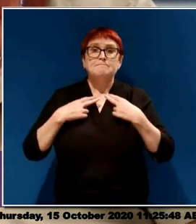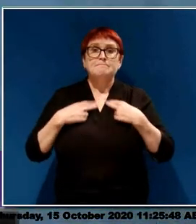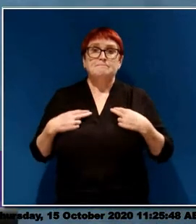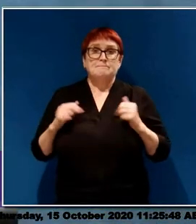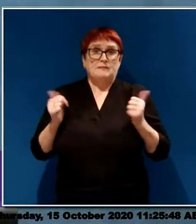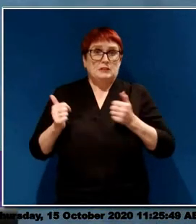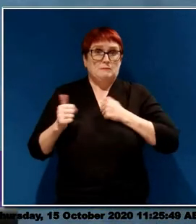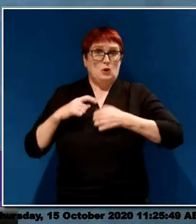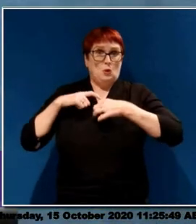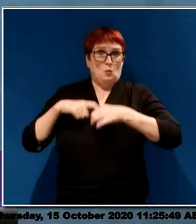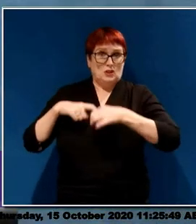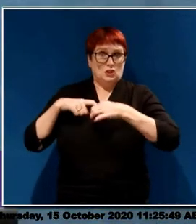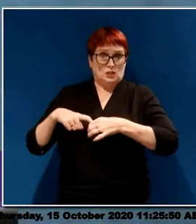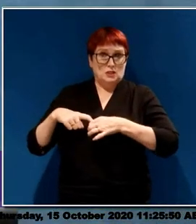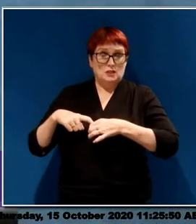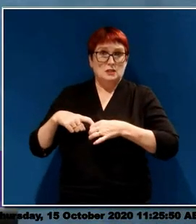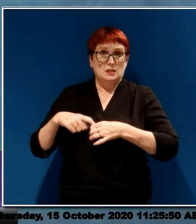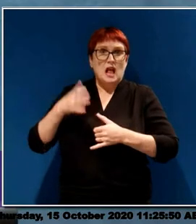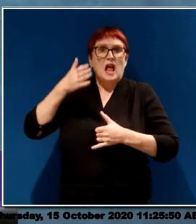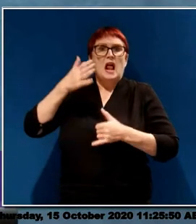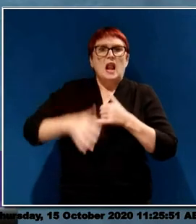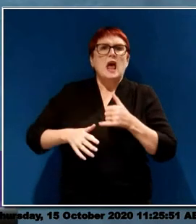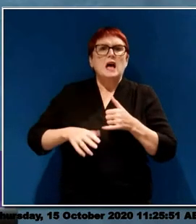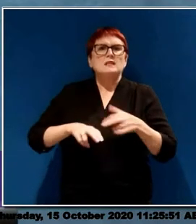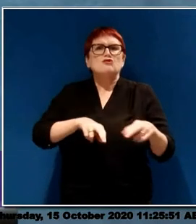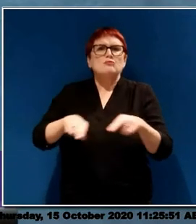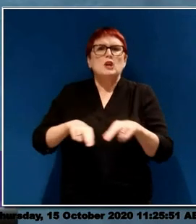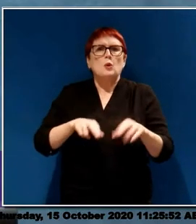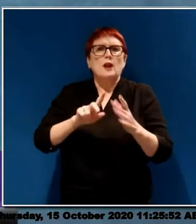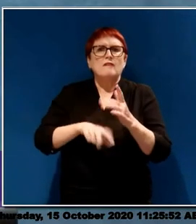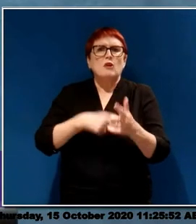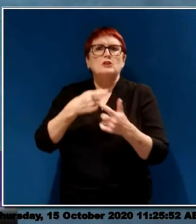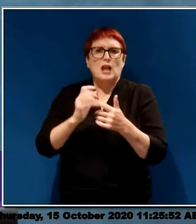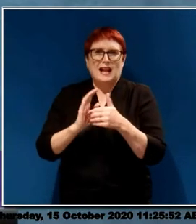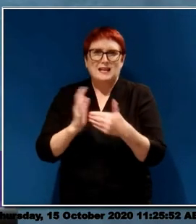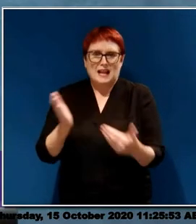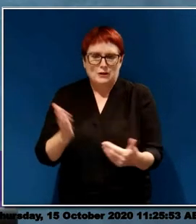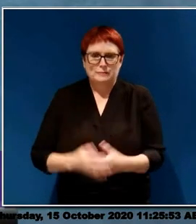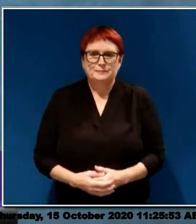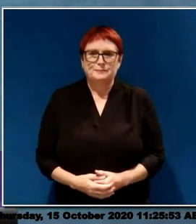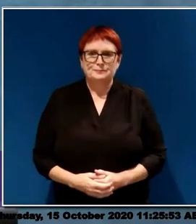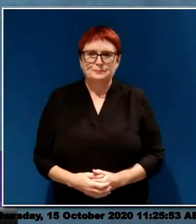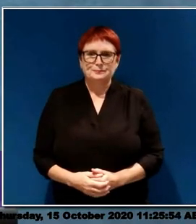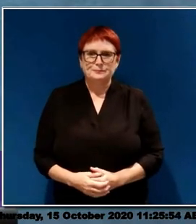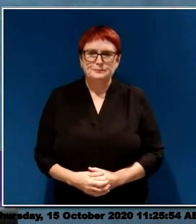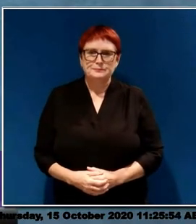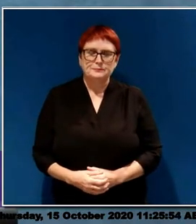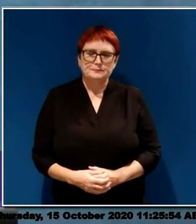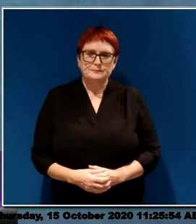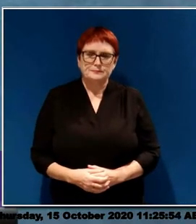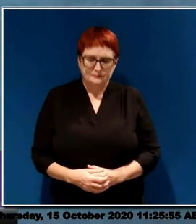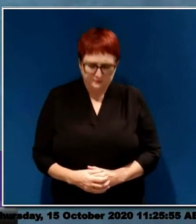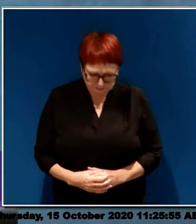the final clip of Jack at IND.0004.0002.0026